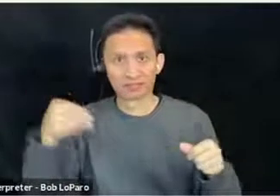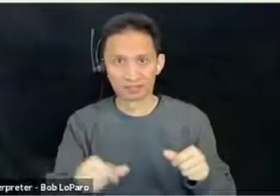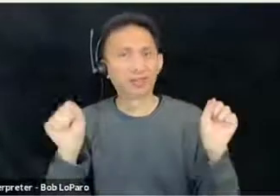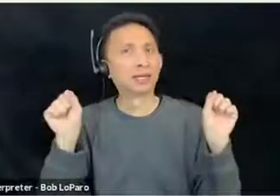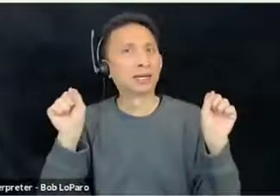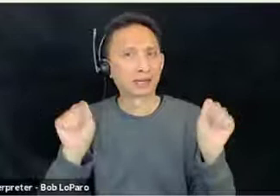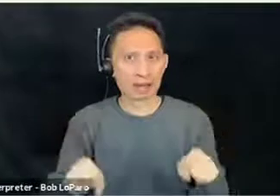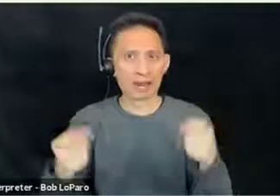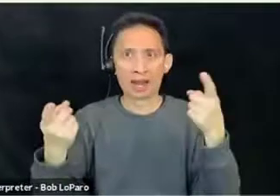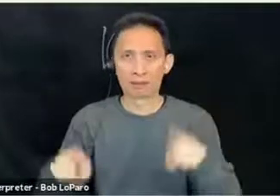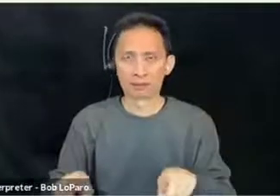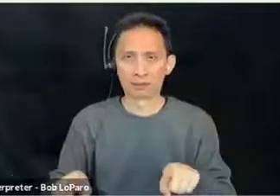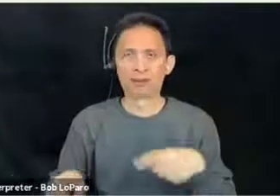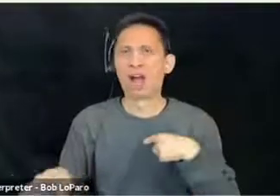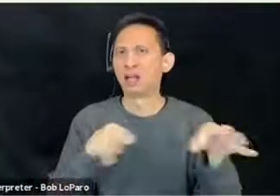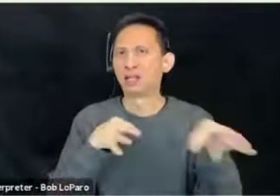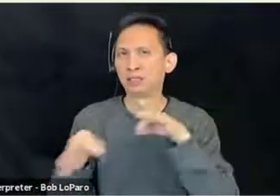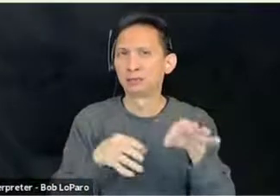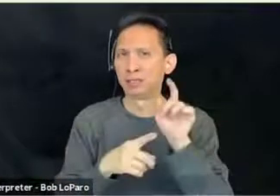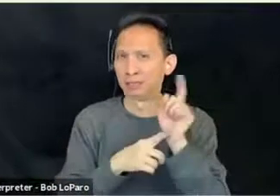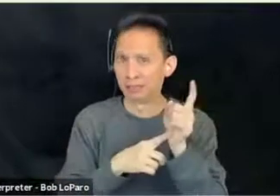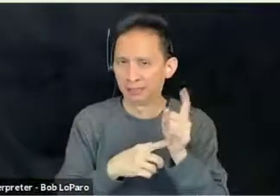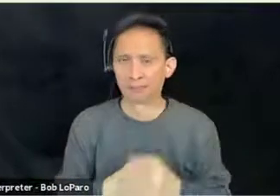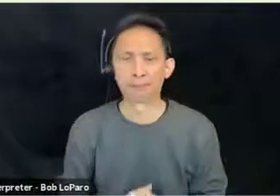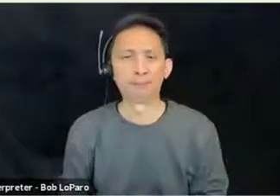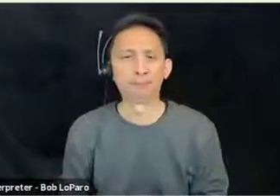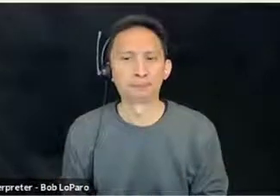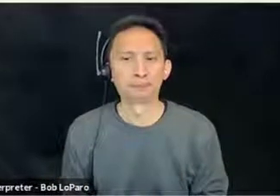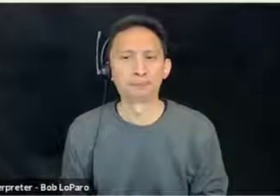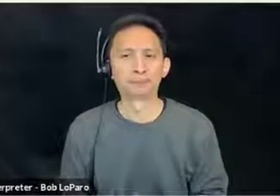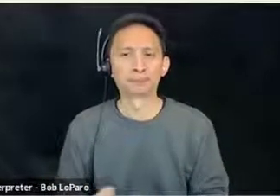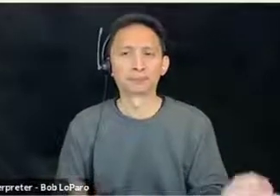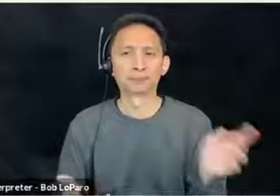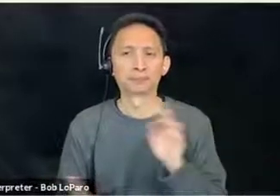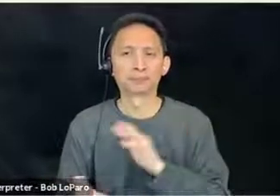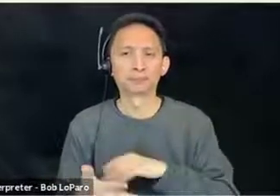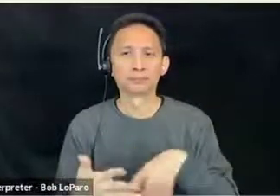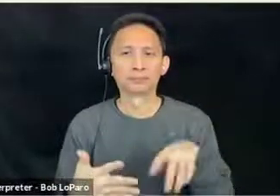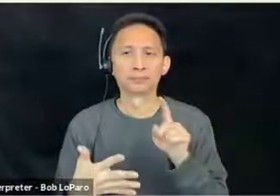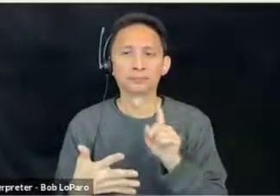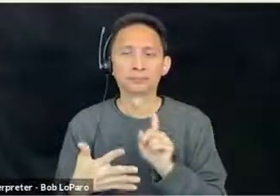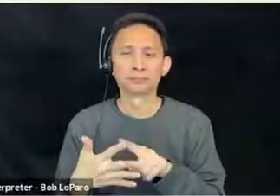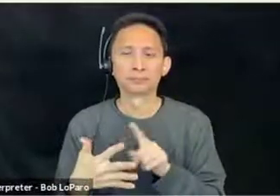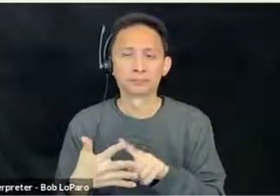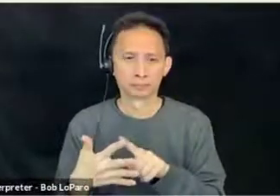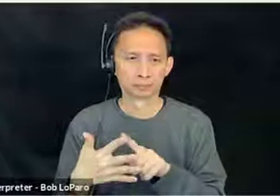and I'll talk about that in a minute. And this disease, peroxisomal disorders,